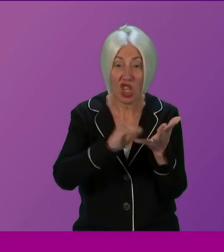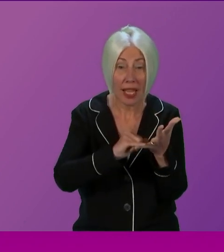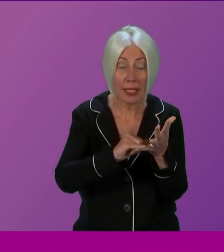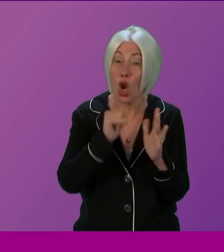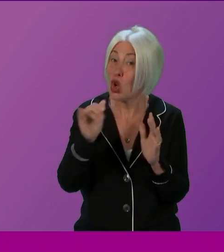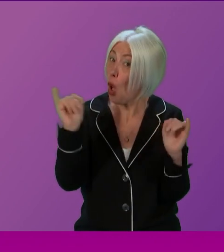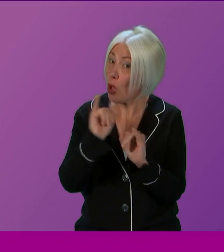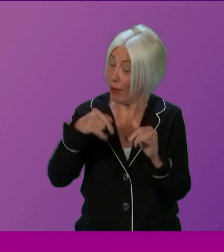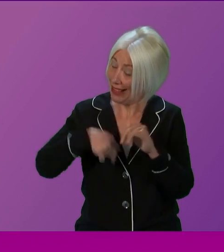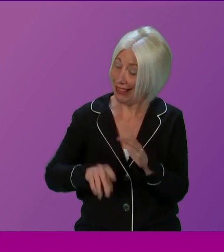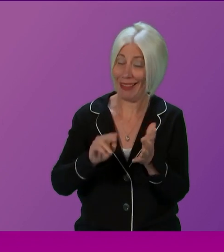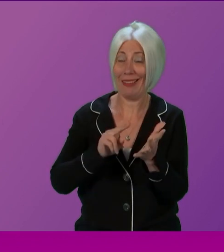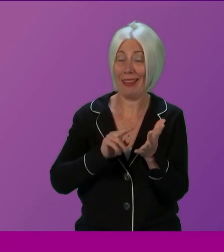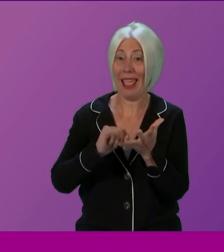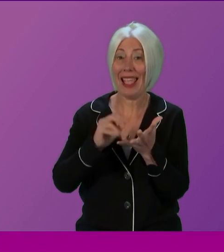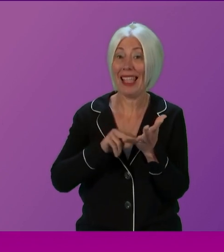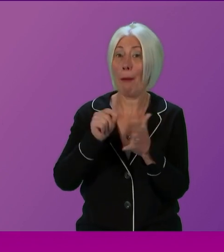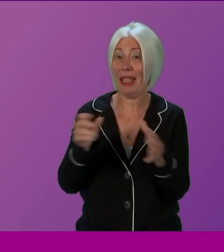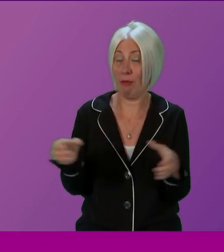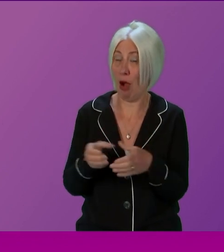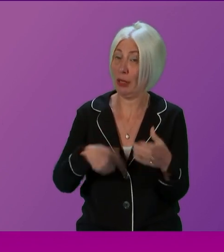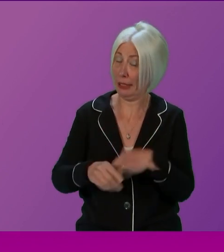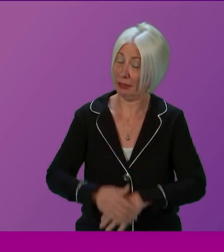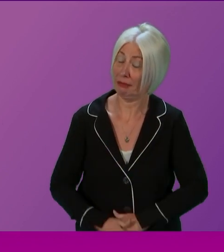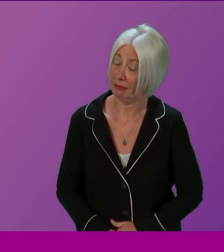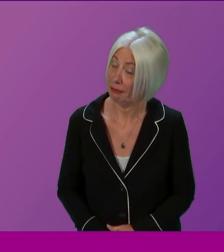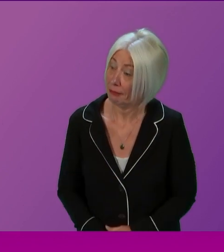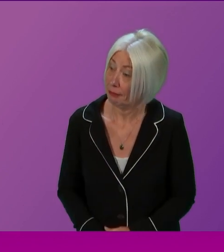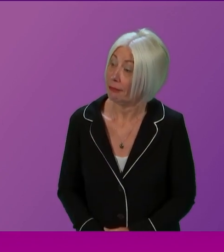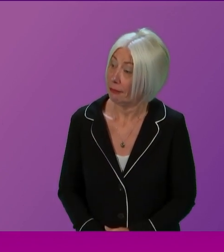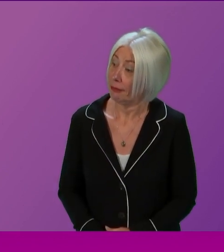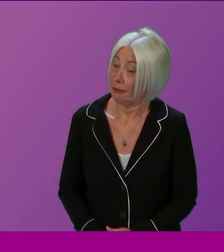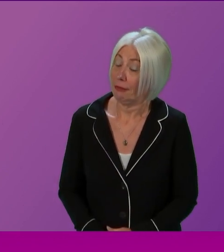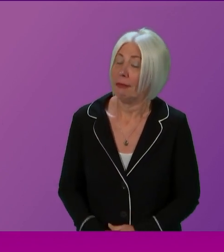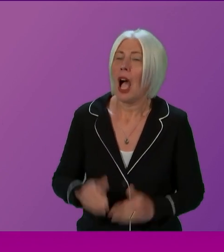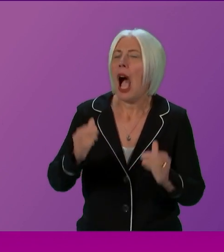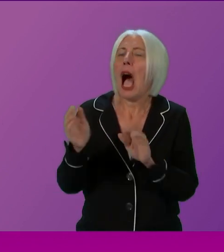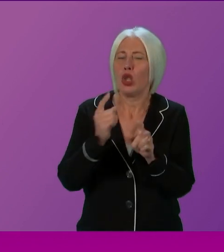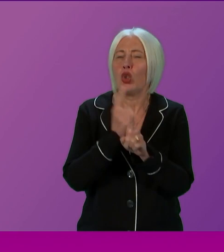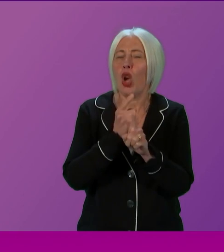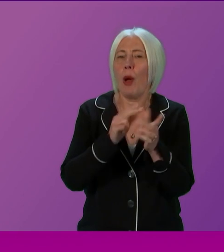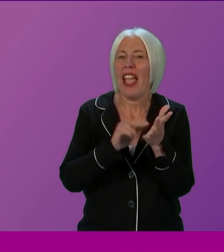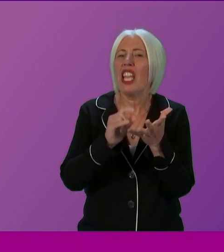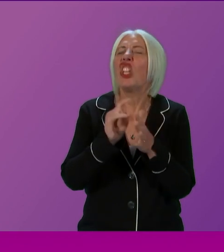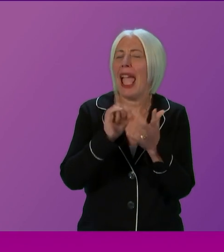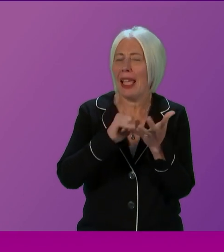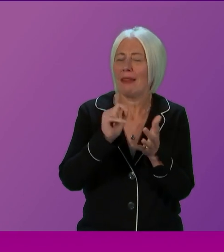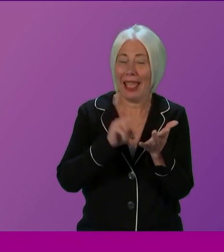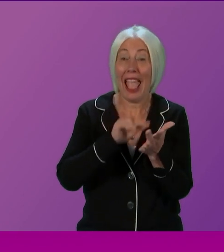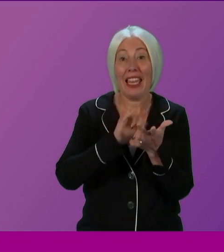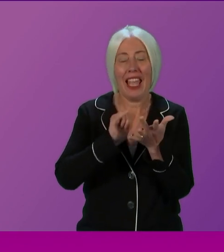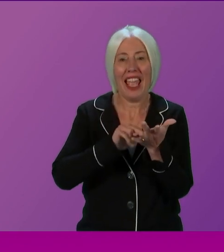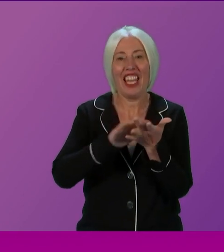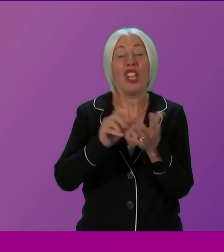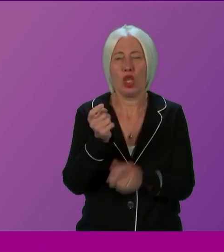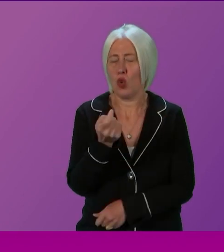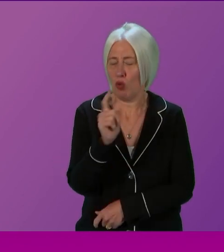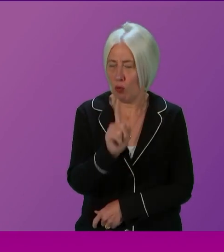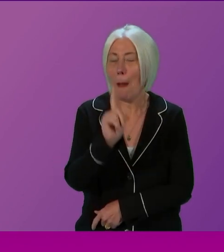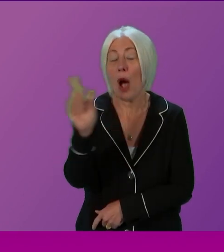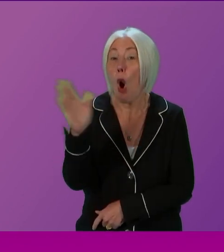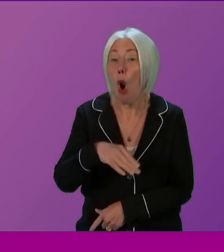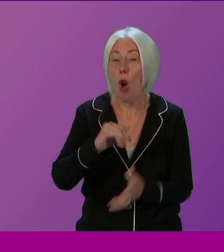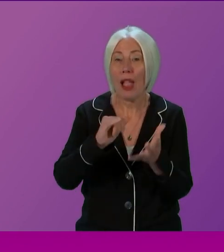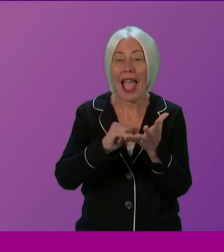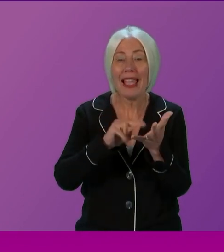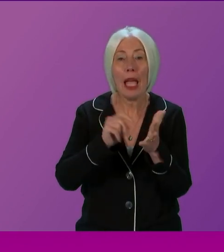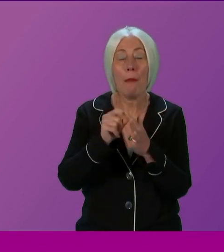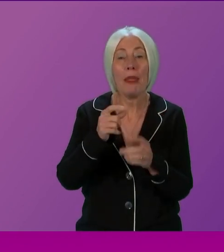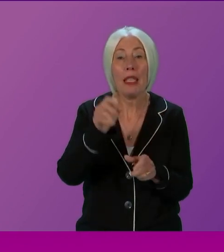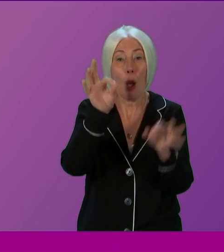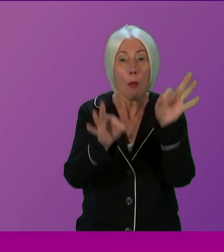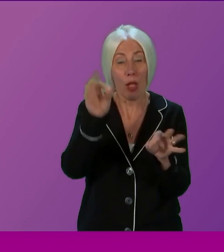I will come to the NHS in a second. Every one of the SNP politicians that Douglas